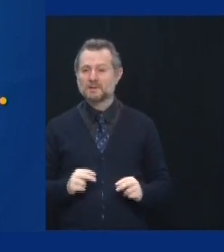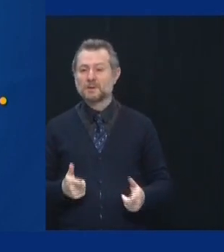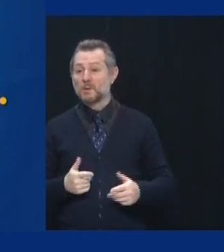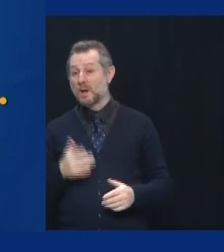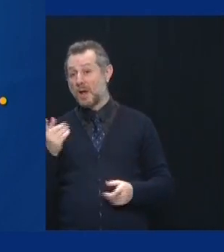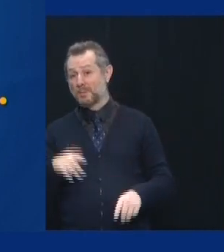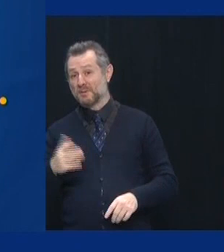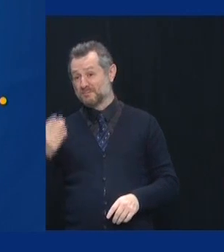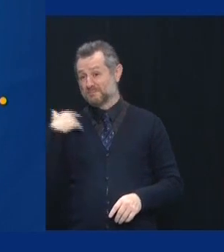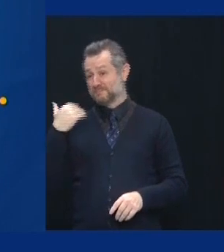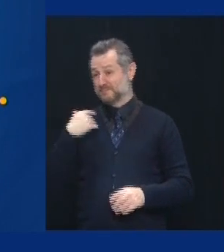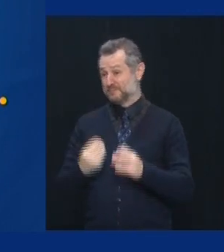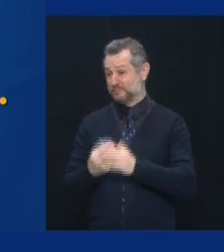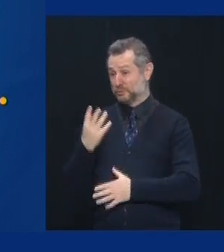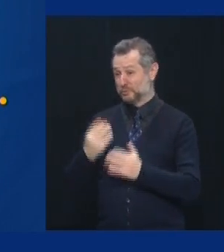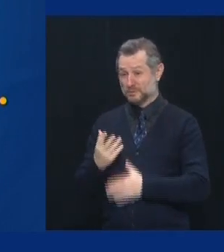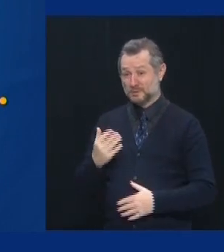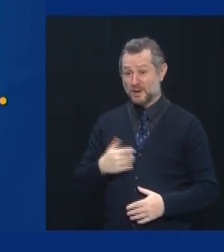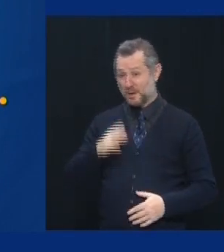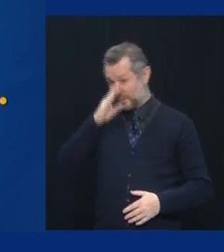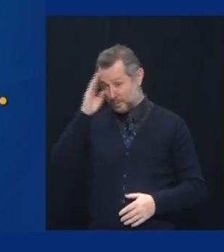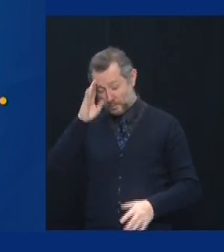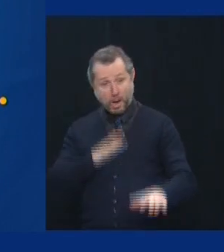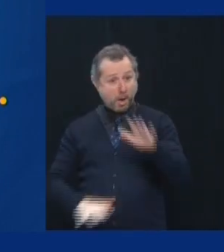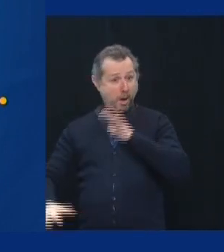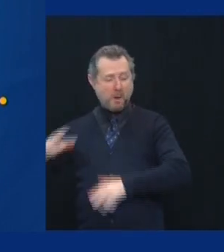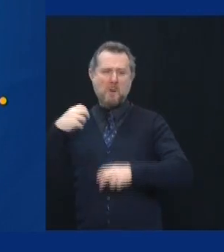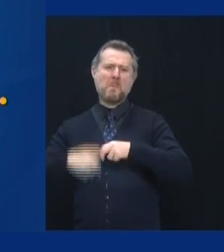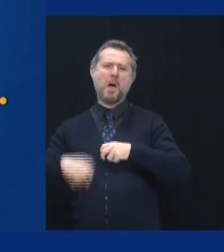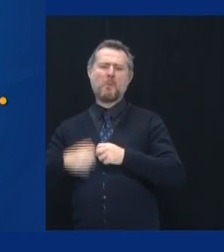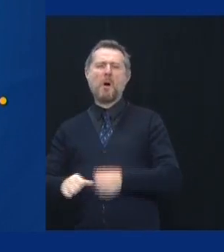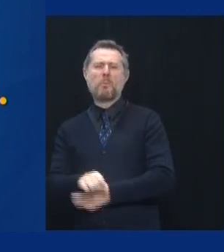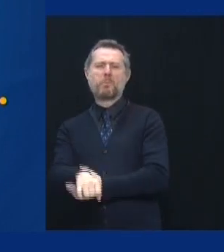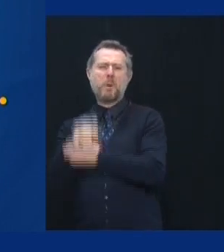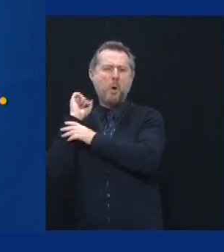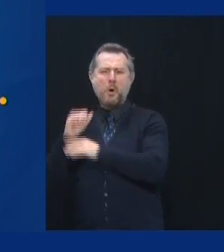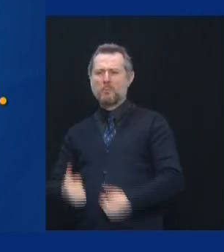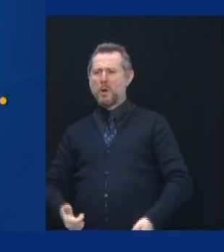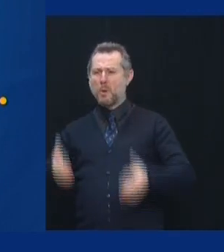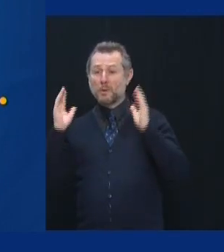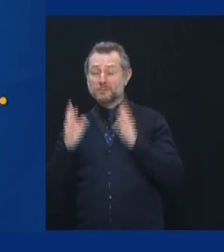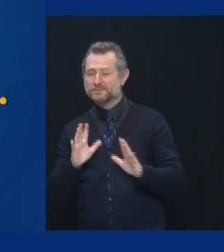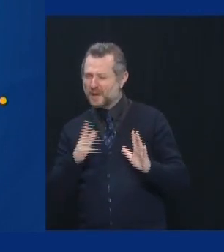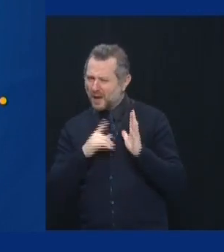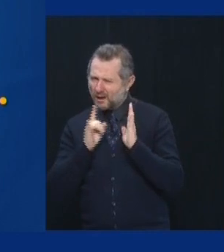DIFFERENTIAL IS WHAT YOU WIND UP SEEING IN A SURGERY SITUATION. YOU LOOK AT THE HOSPITALS THAT